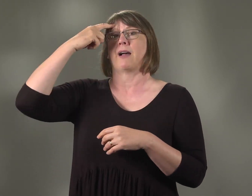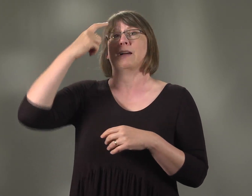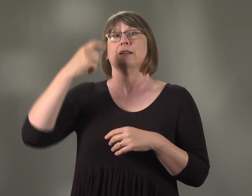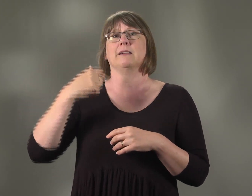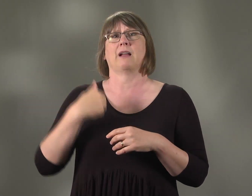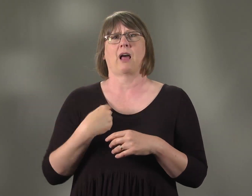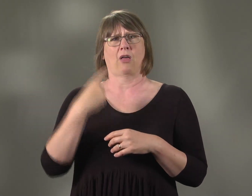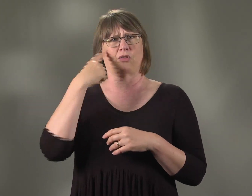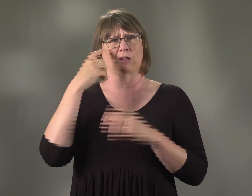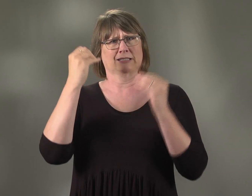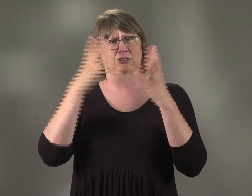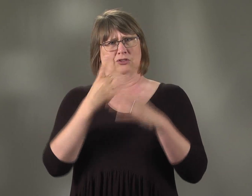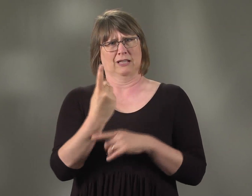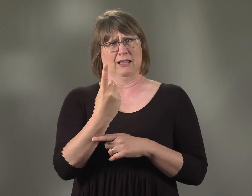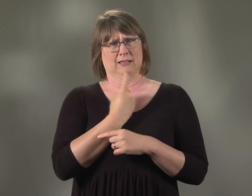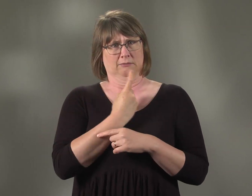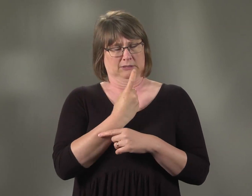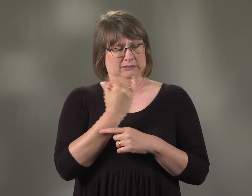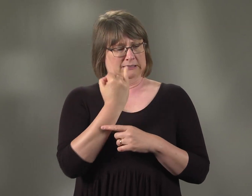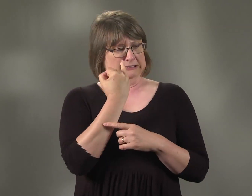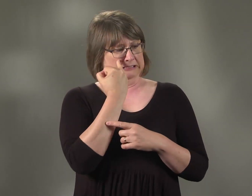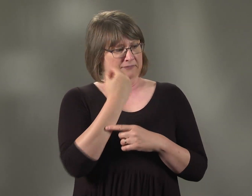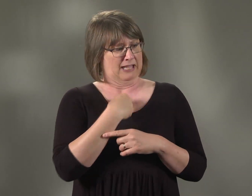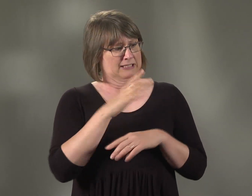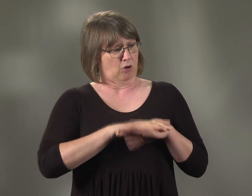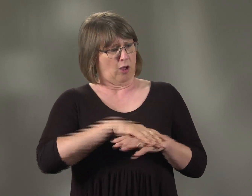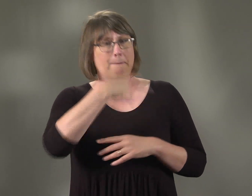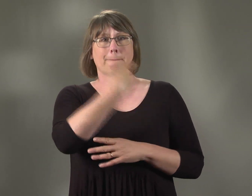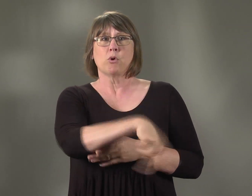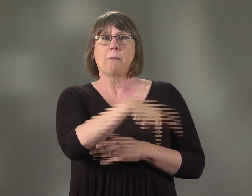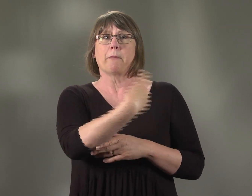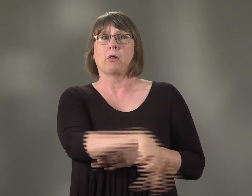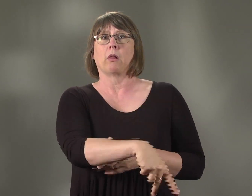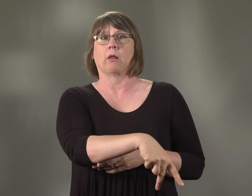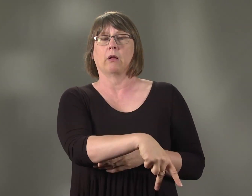In my mind, I thought the teacher asked if I did it on purple